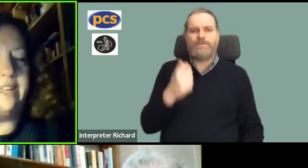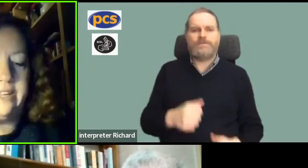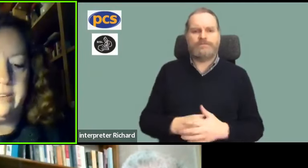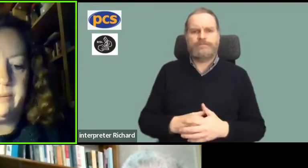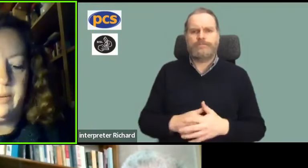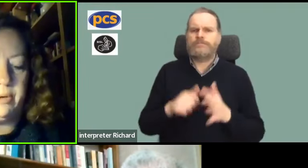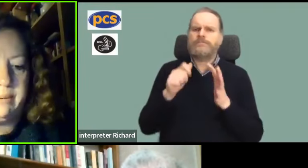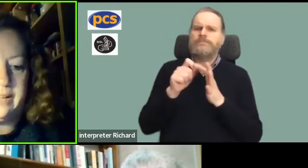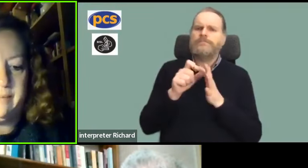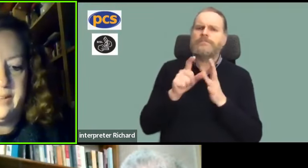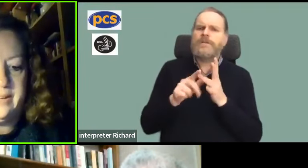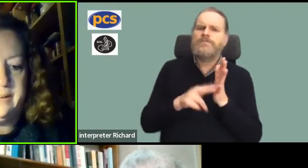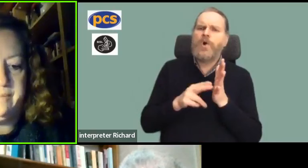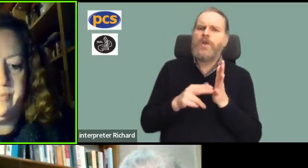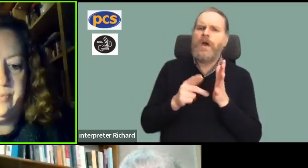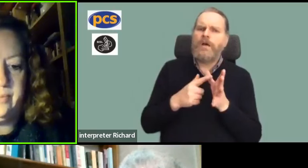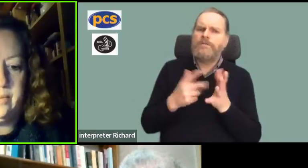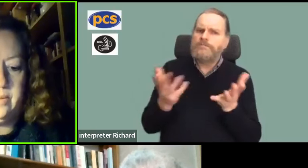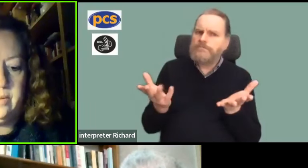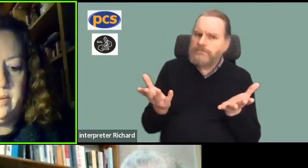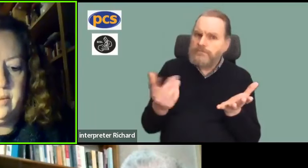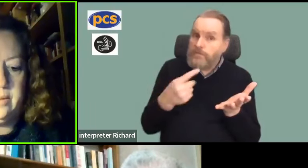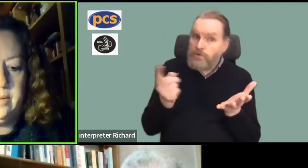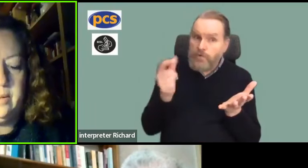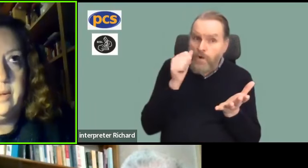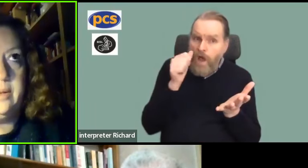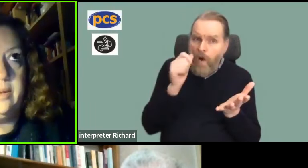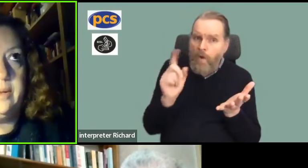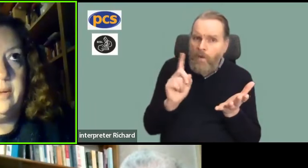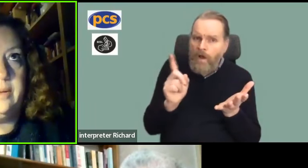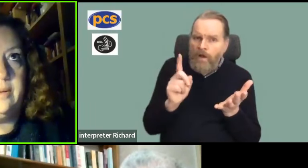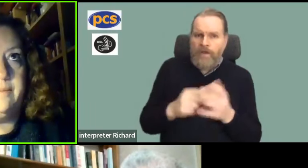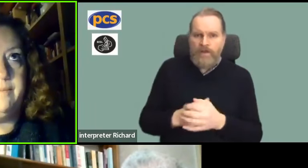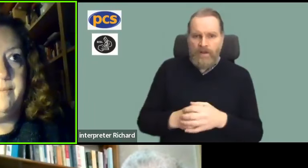e'll find out very soon e'll find out very soon won't we? find out very soon won't we? But in donna I don't know if you want to pick up